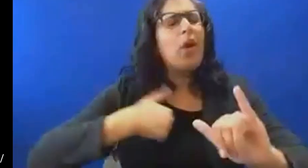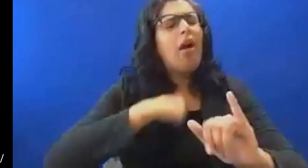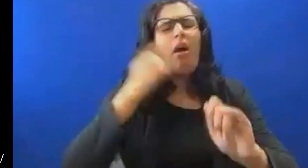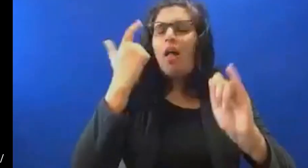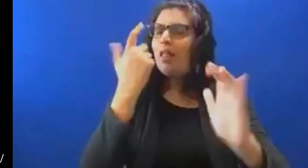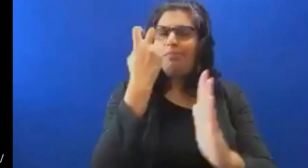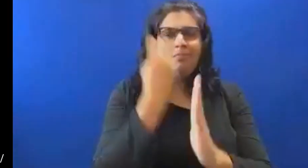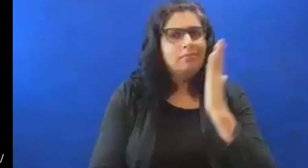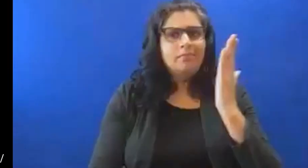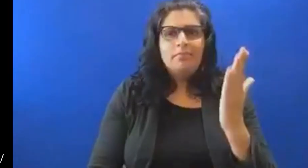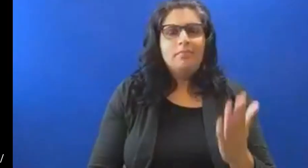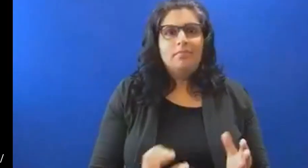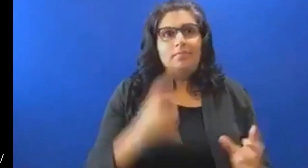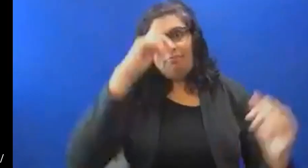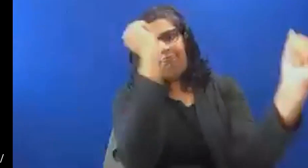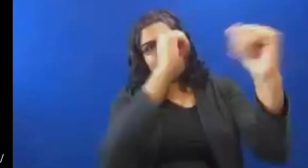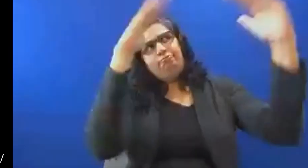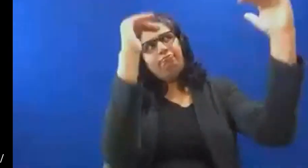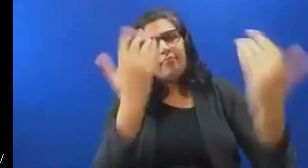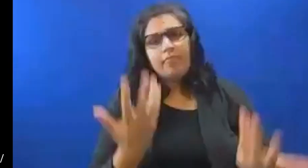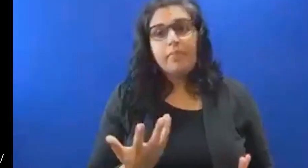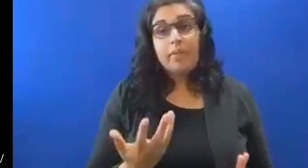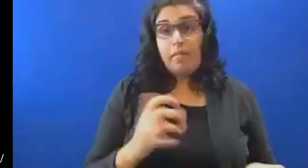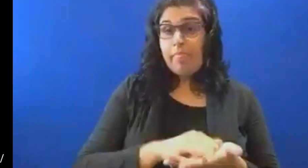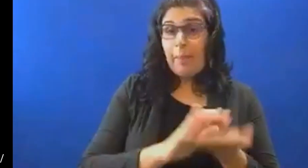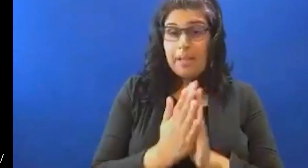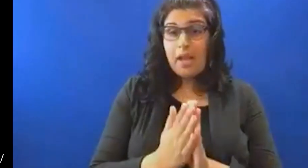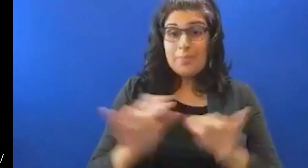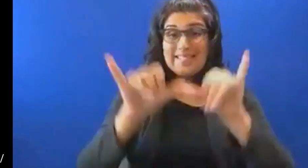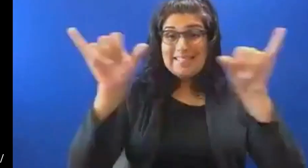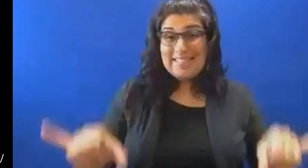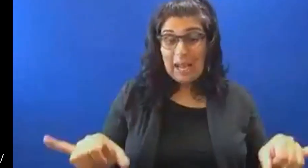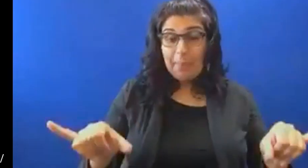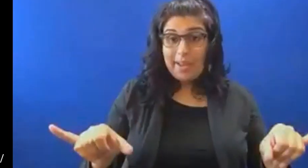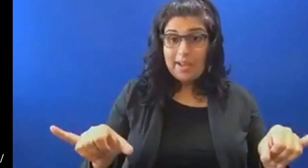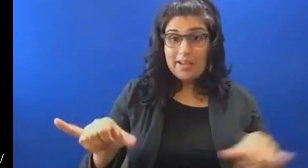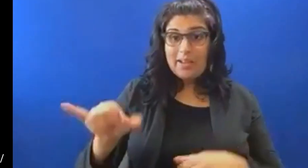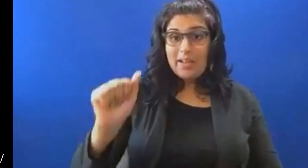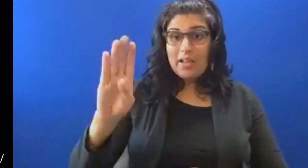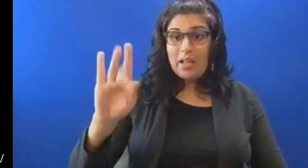This is what really leads us into systemic ableism because ableism as a mindset is completely